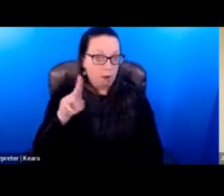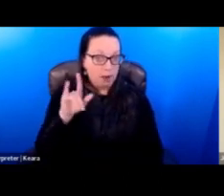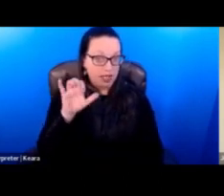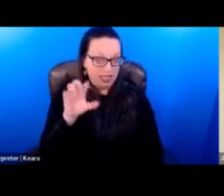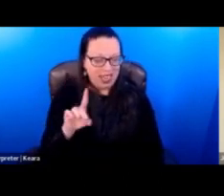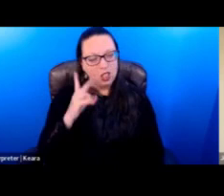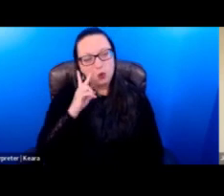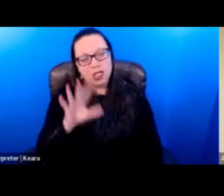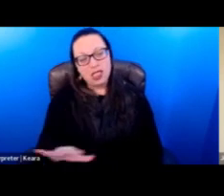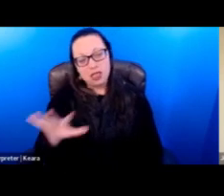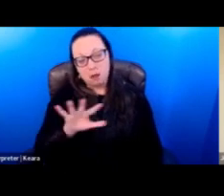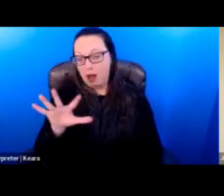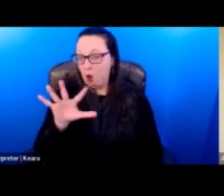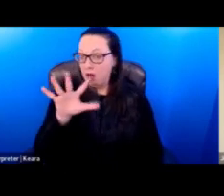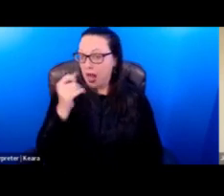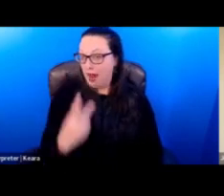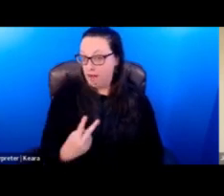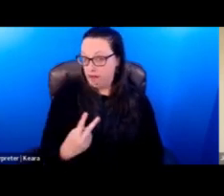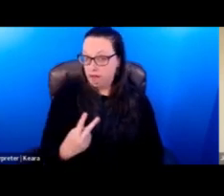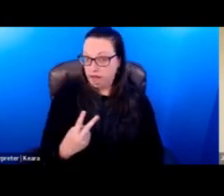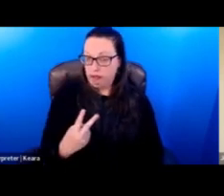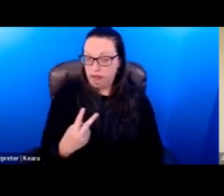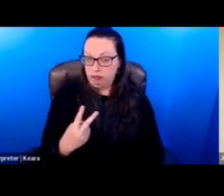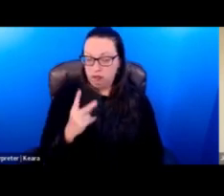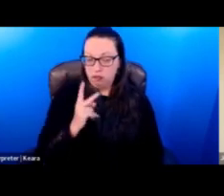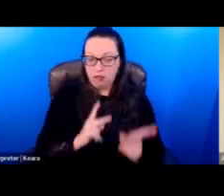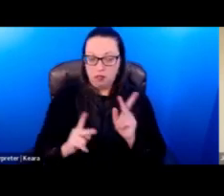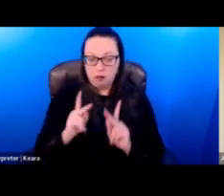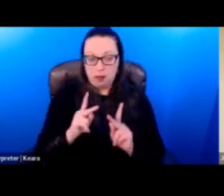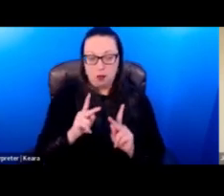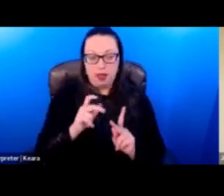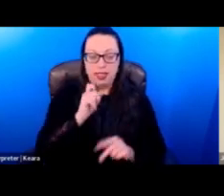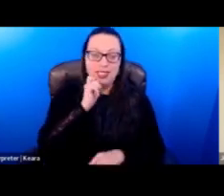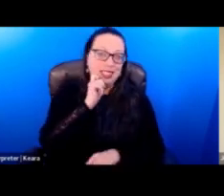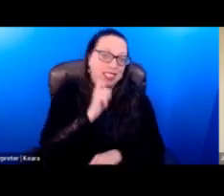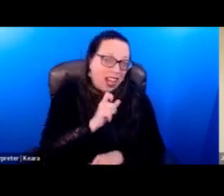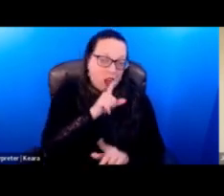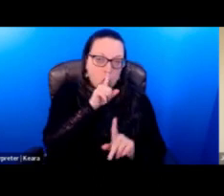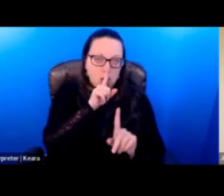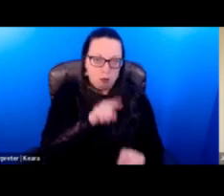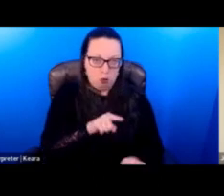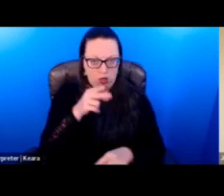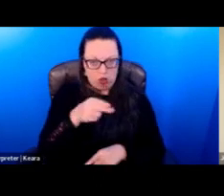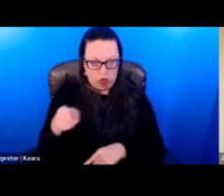about half of those who did not report a history of traumatic brain injury. But with